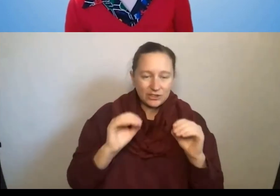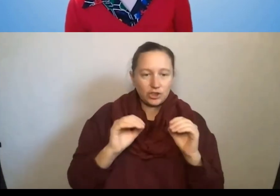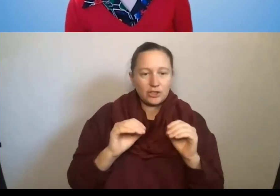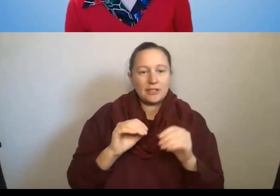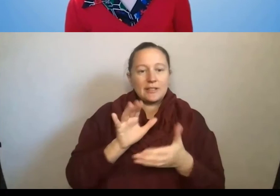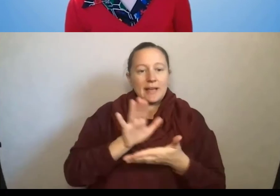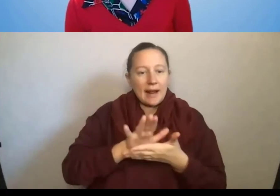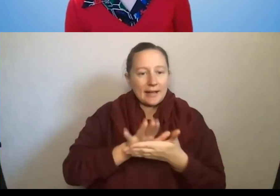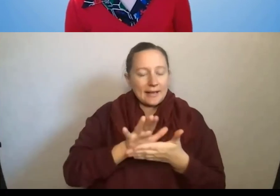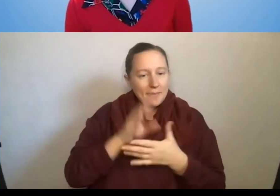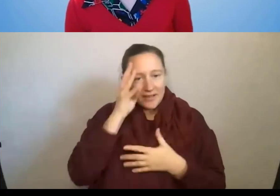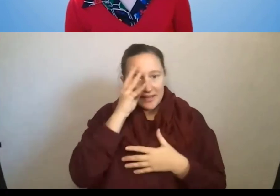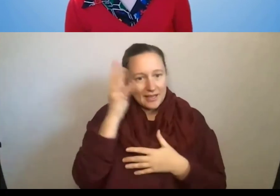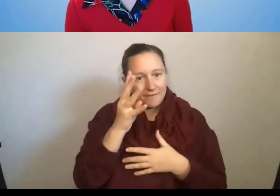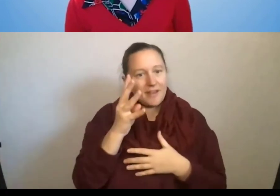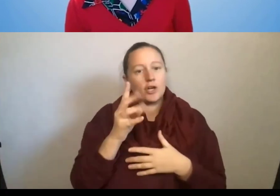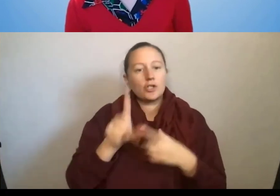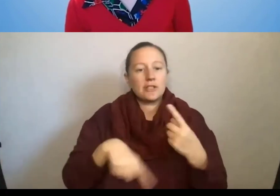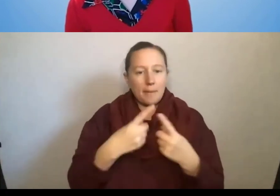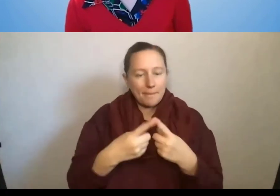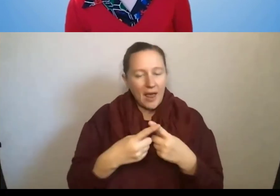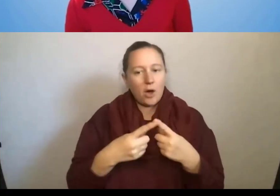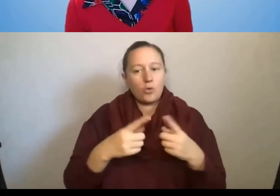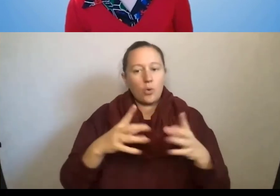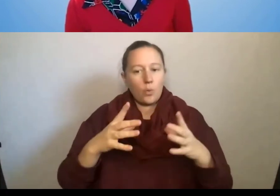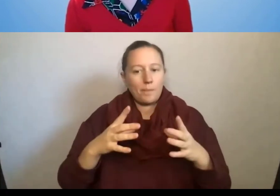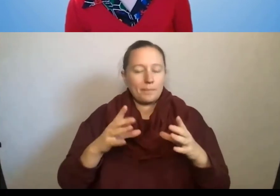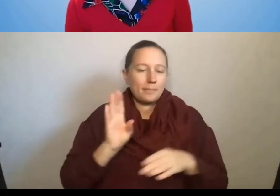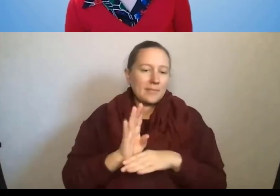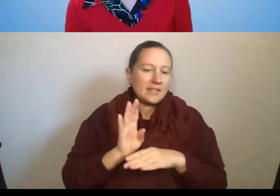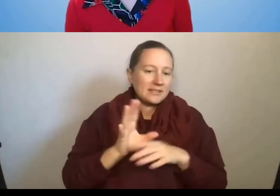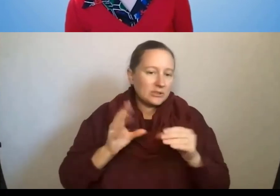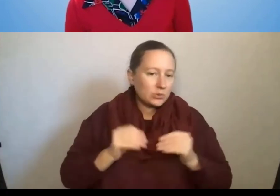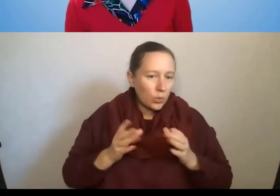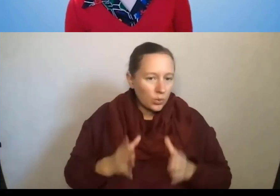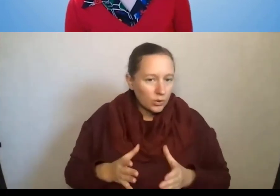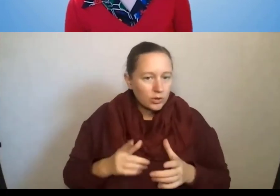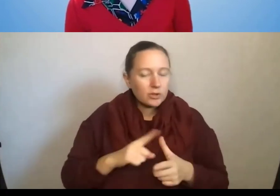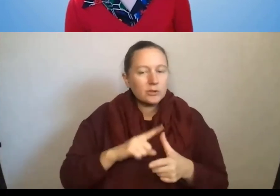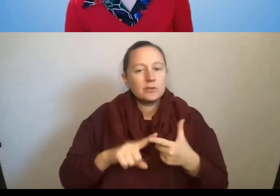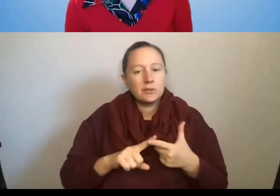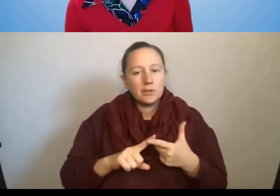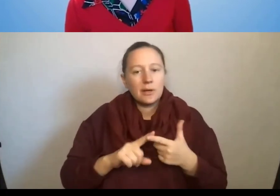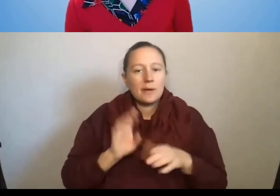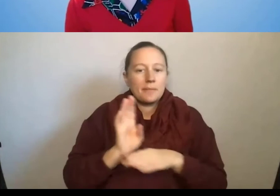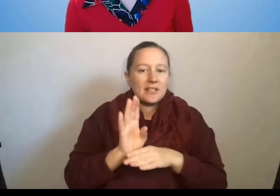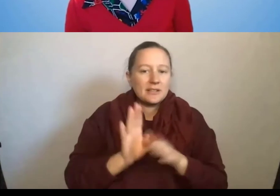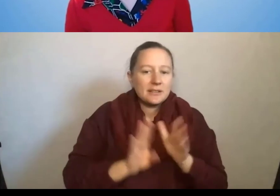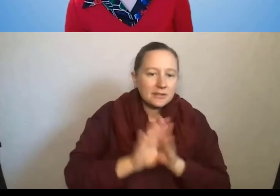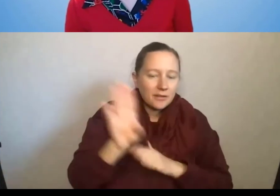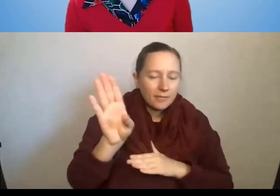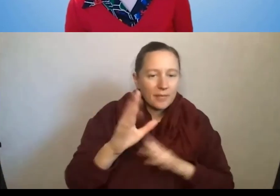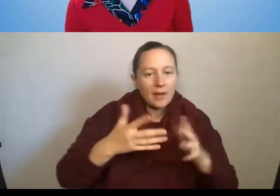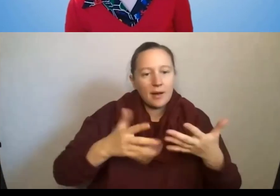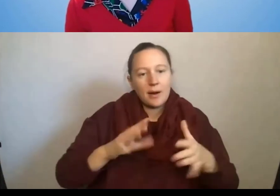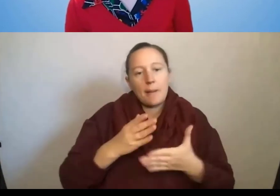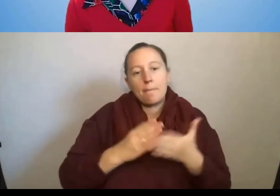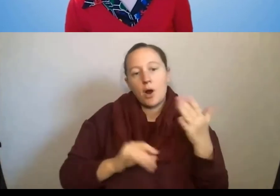about entrepreneurship and business development and the things they would need to know, and partly on the basis of those early successes,